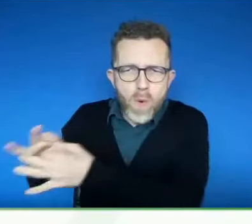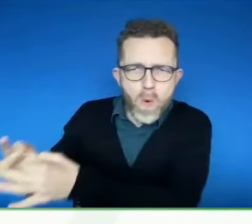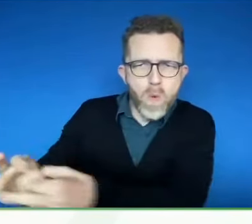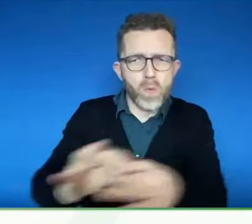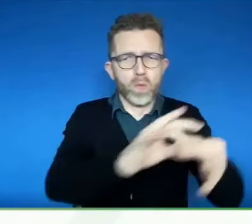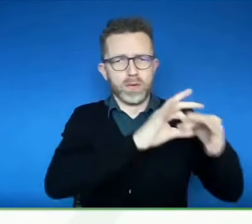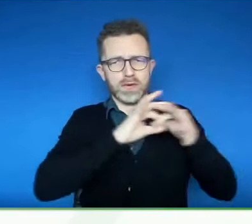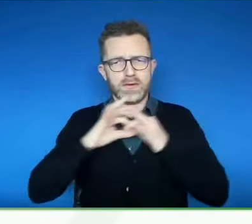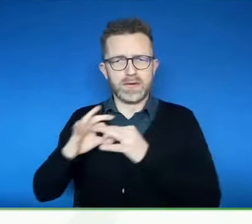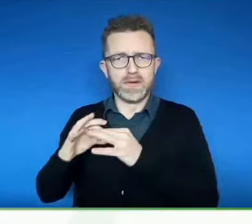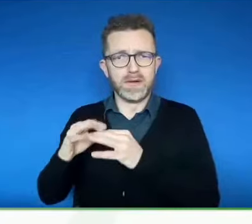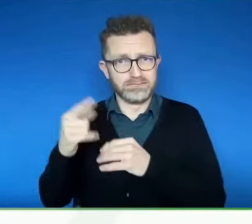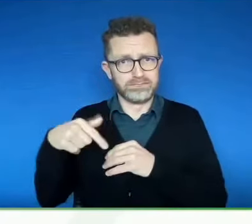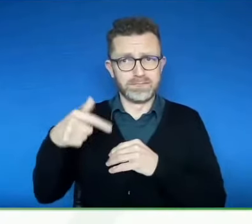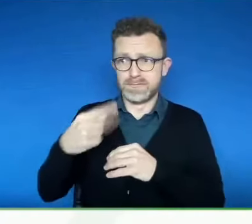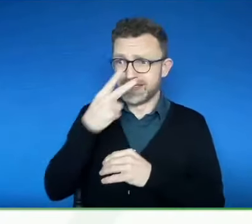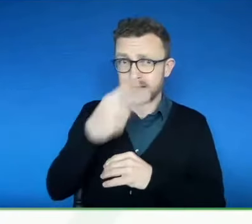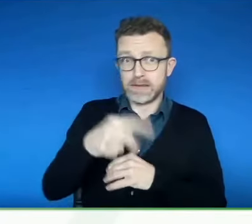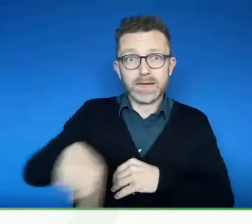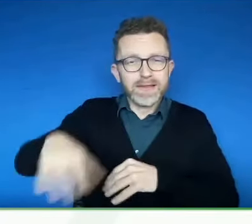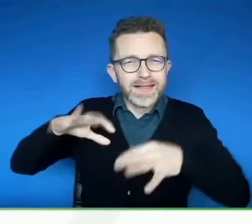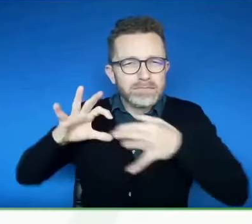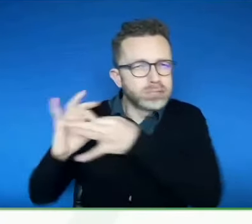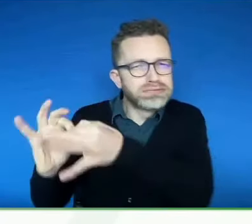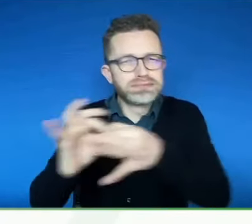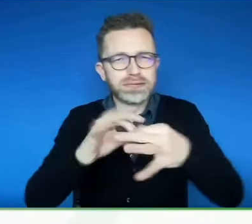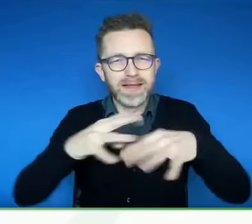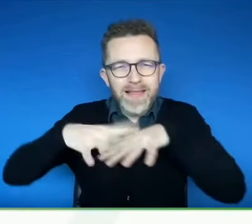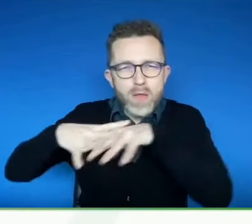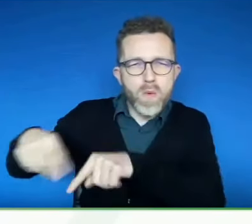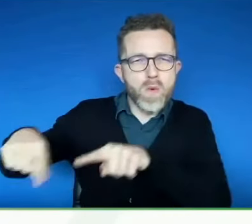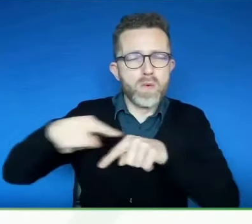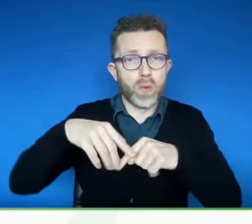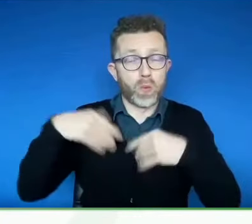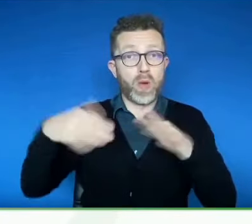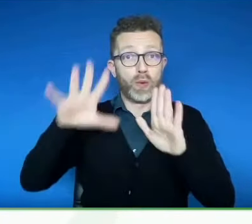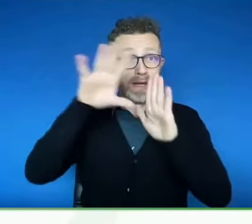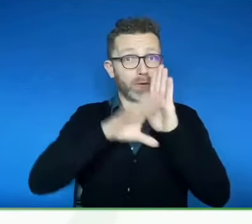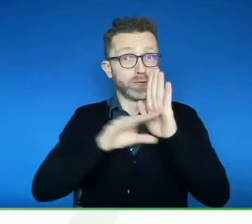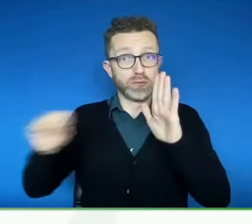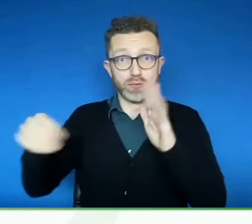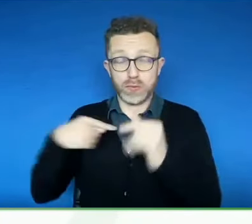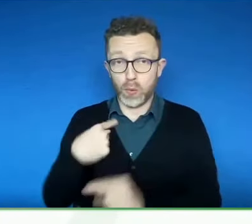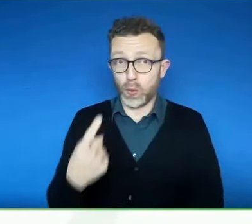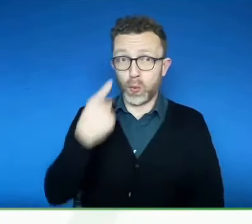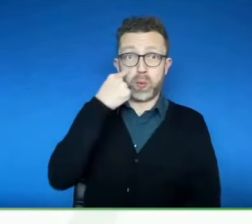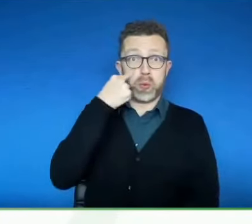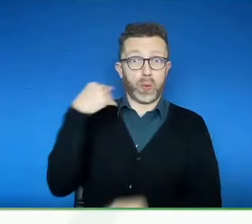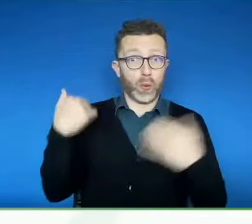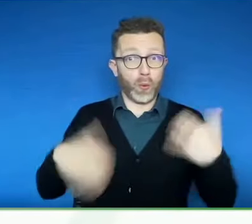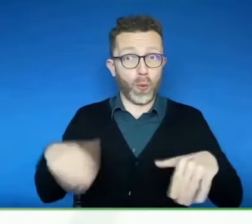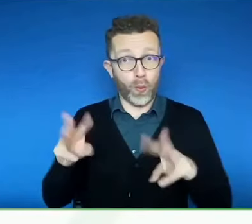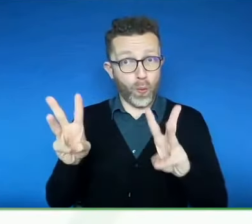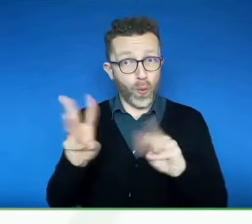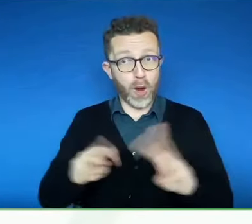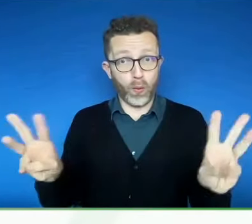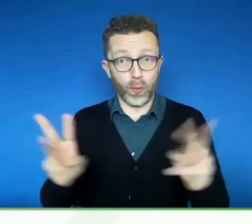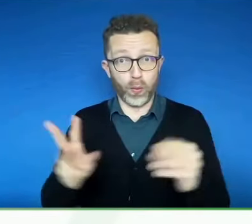that local level and moving up to National level and even as Simon